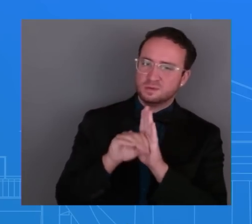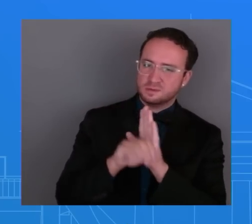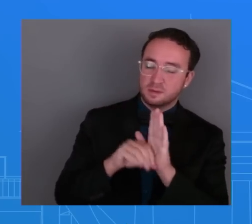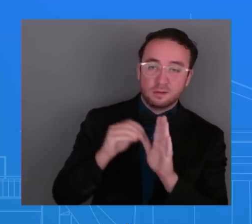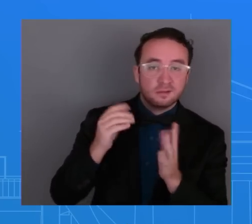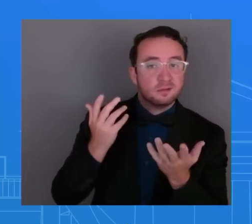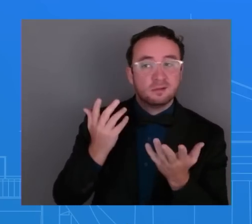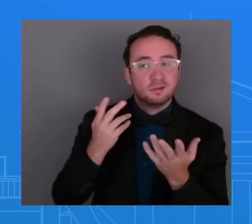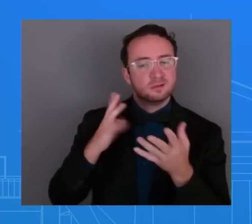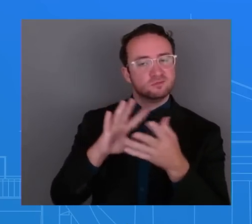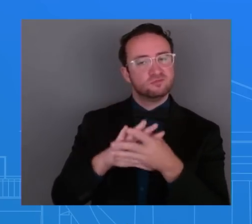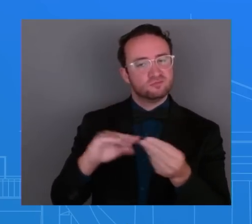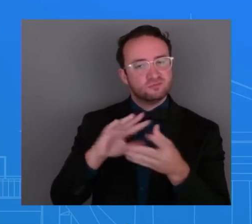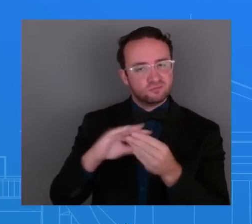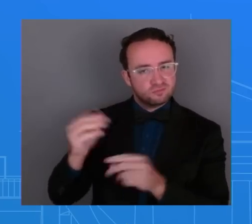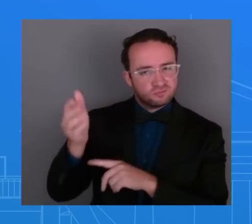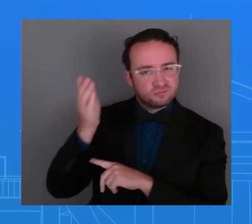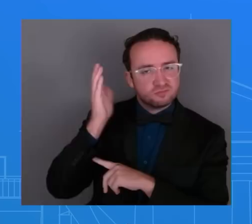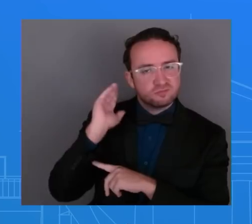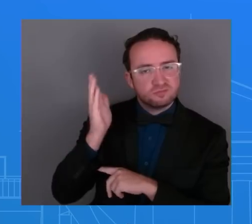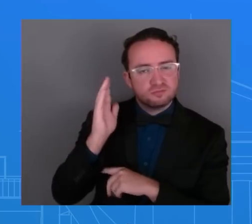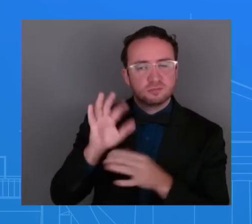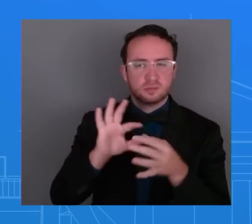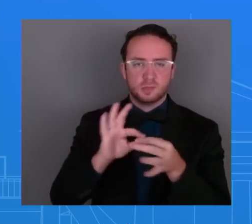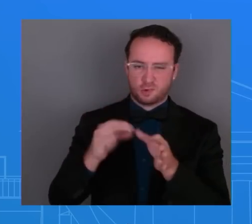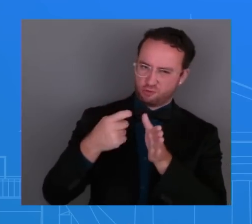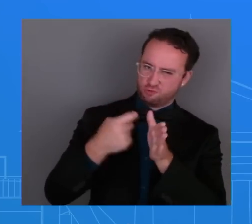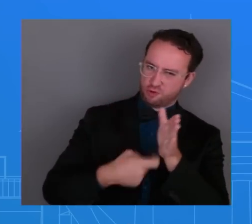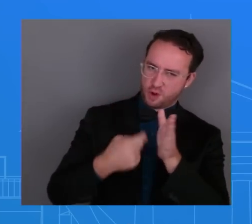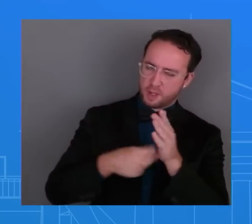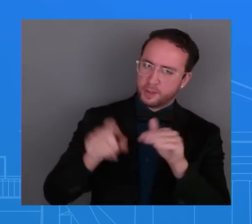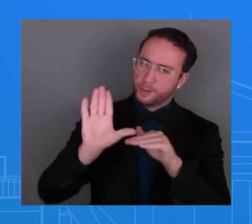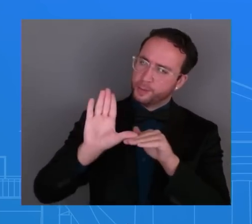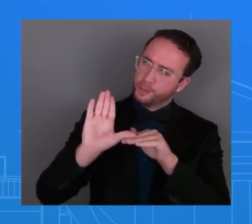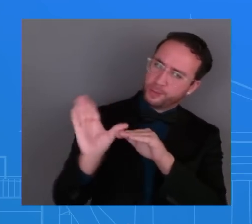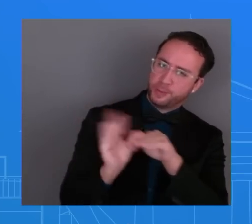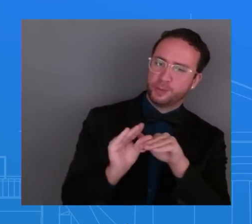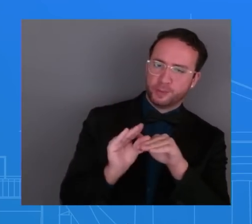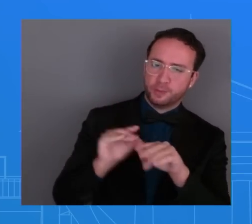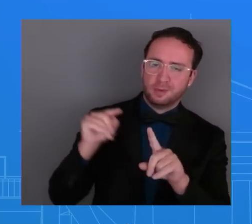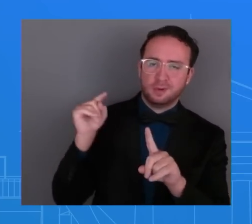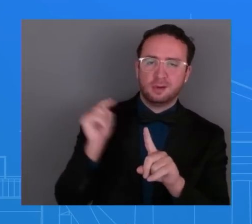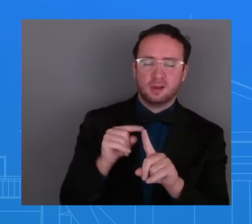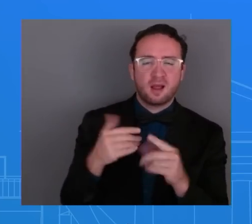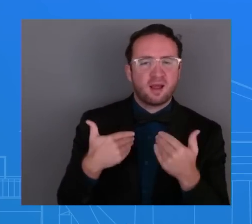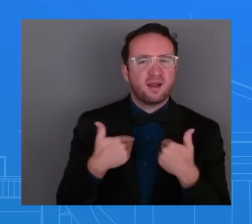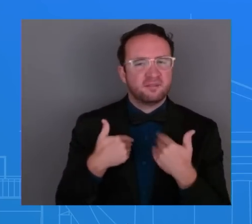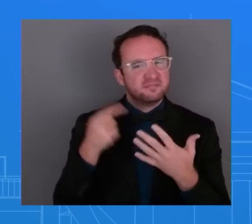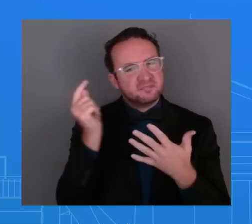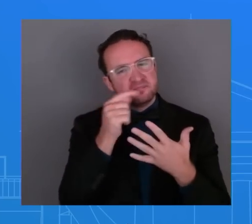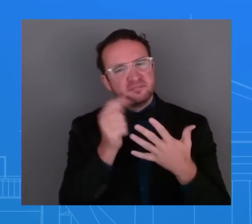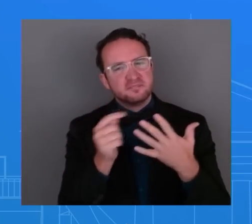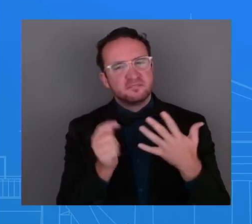And so, there -- there is a map out there, I think, if you guys take a look at how he has been moving in the past couple of weeks.